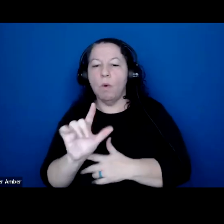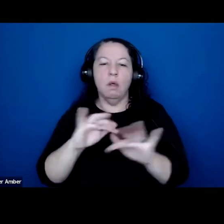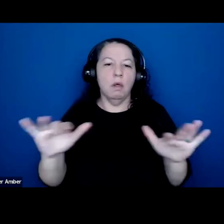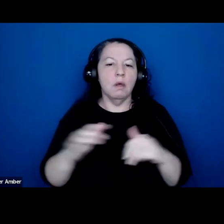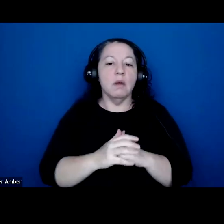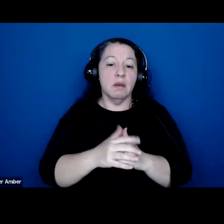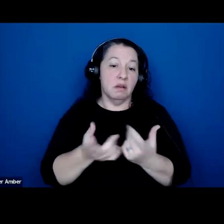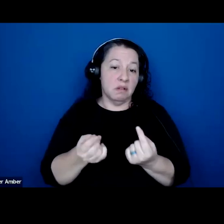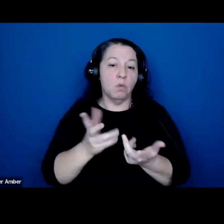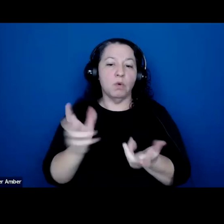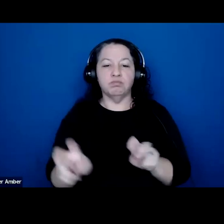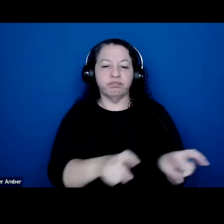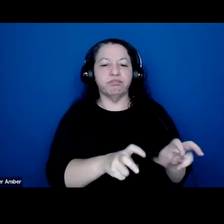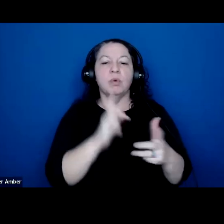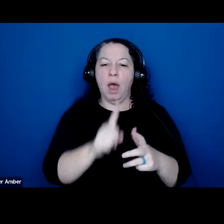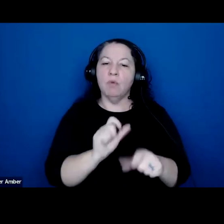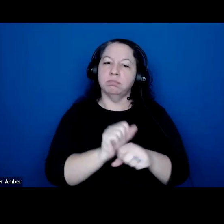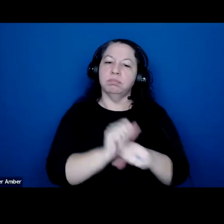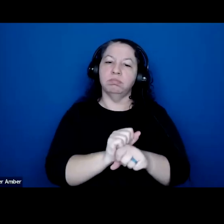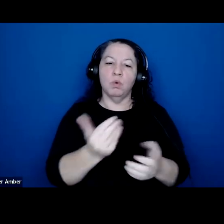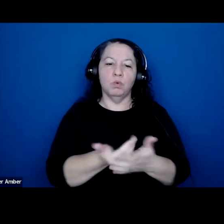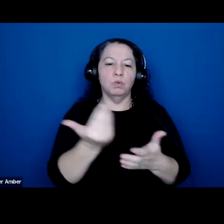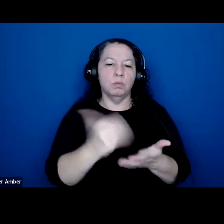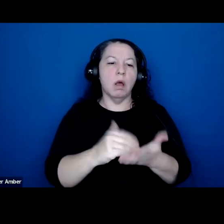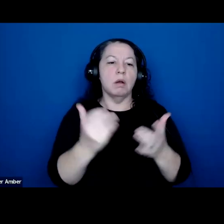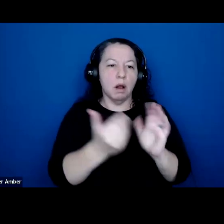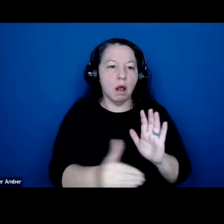As we start 2024 with multiple wars raging around the world,